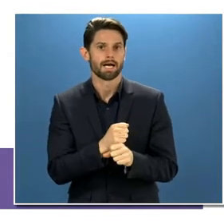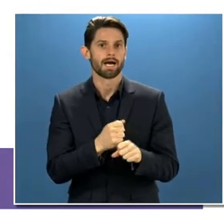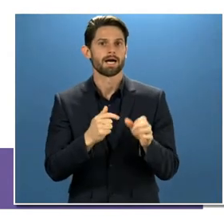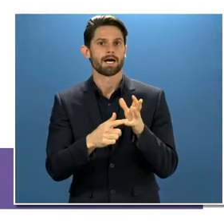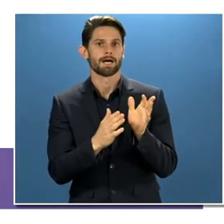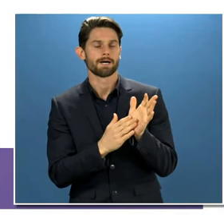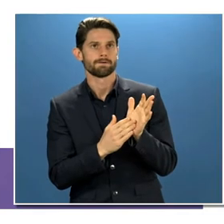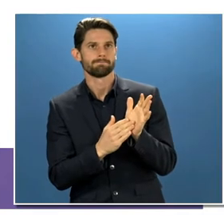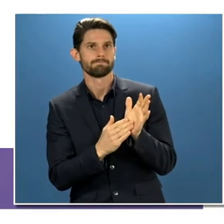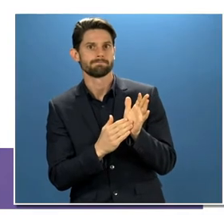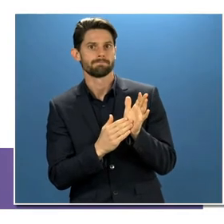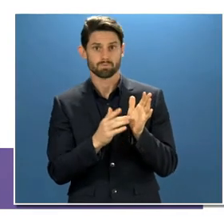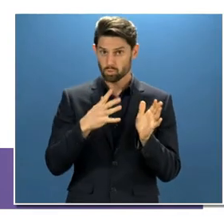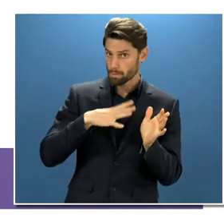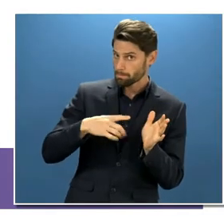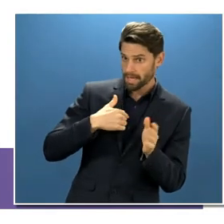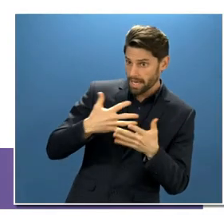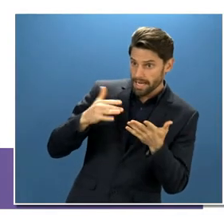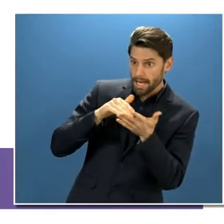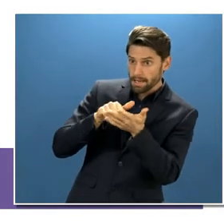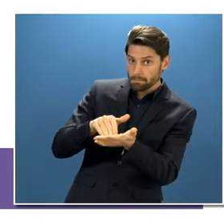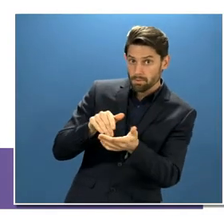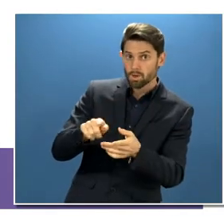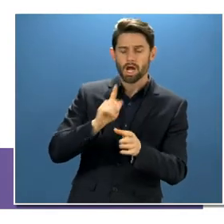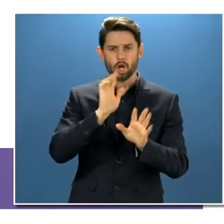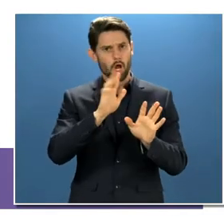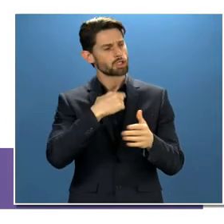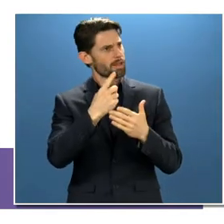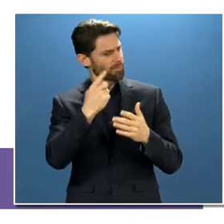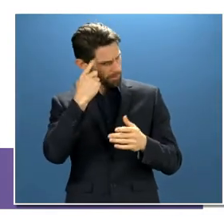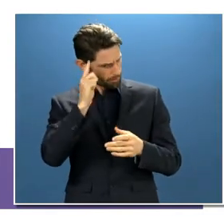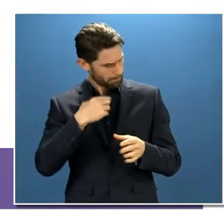If you want me to jump in at any time --- No, no, no, I'm just thinking what I am about to say.